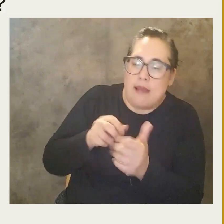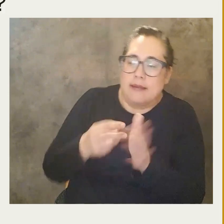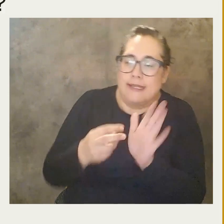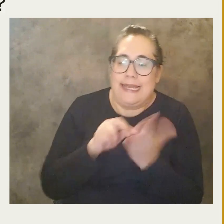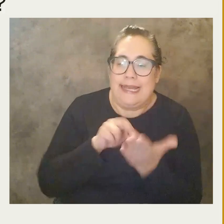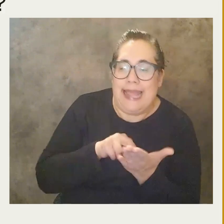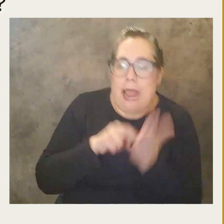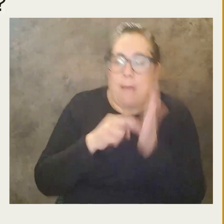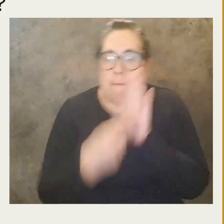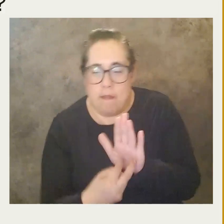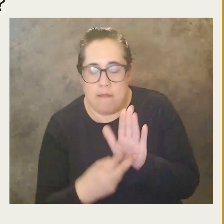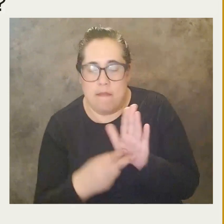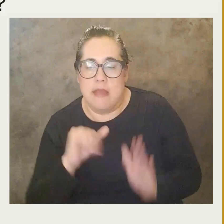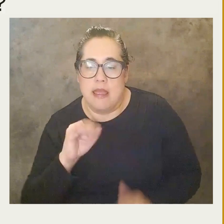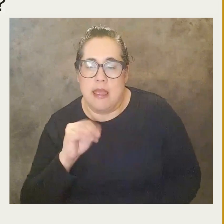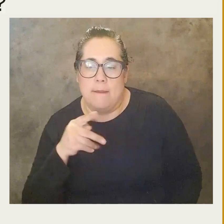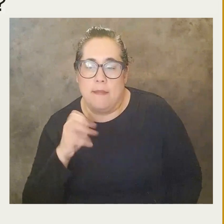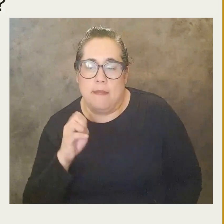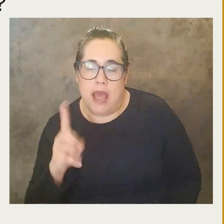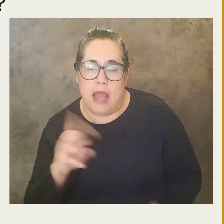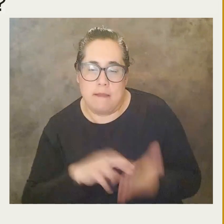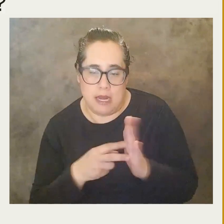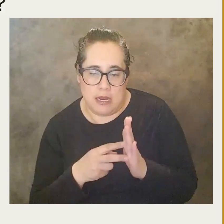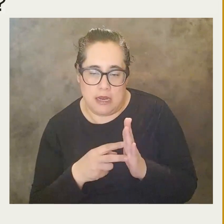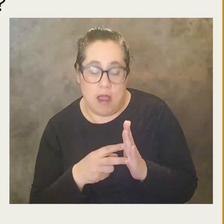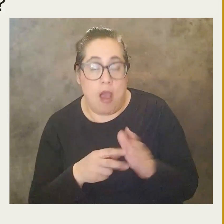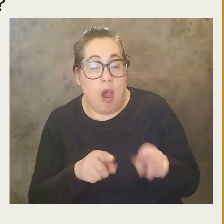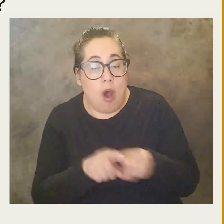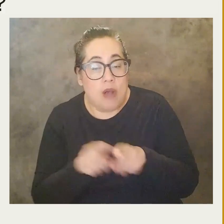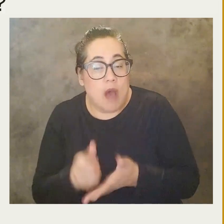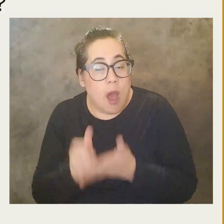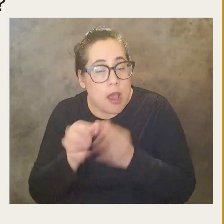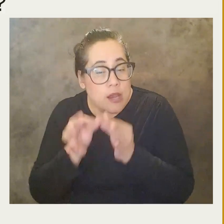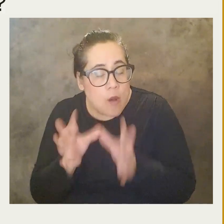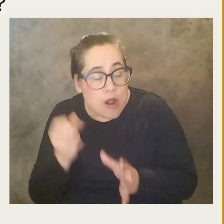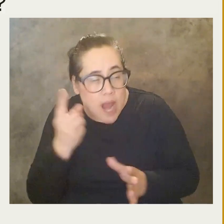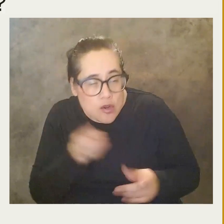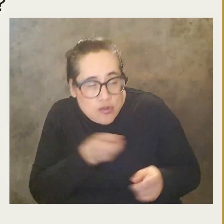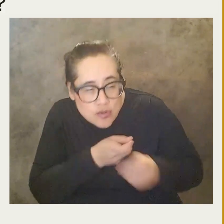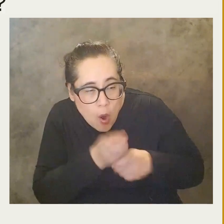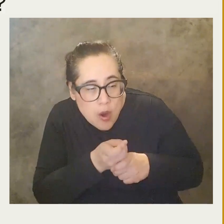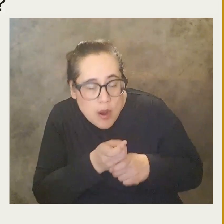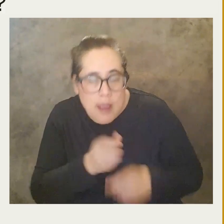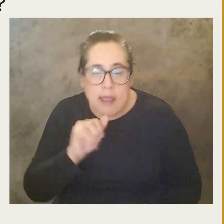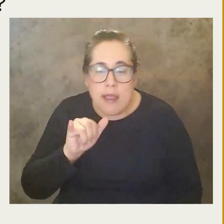It also helps interpreters understand jokes, idiomatic expressions, sarcasm,